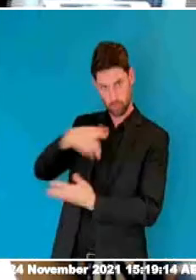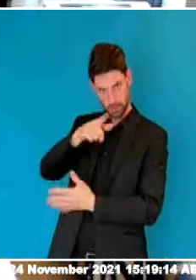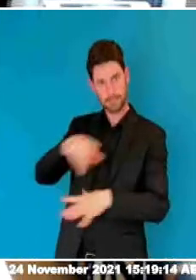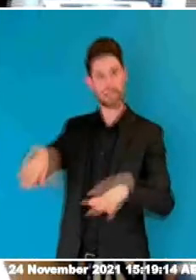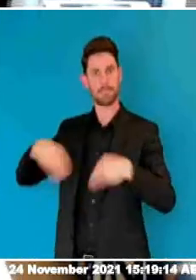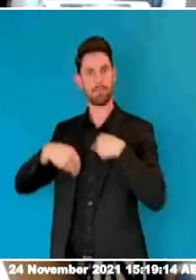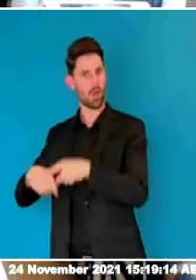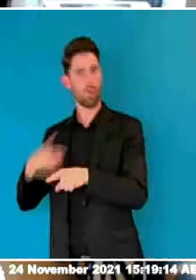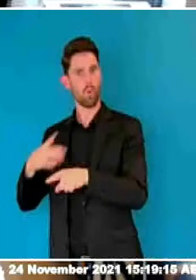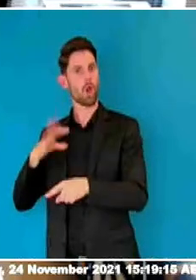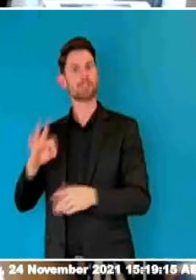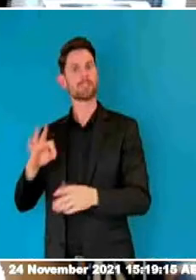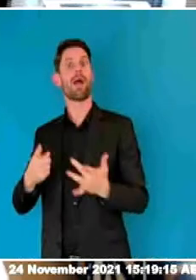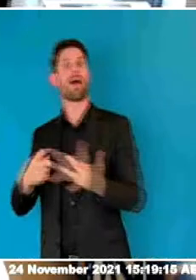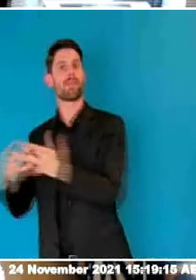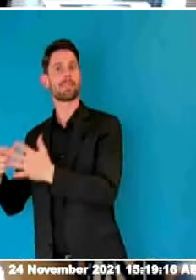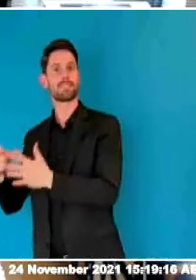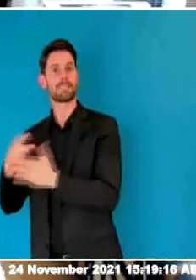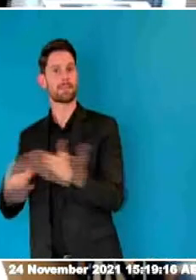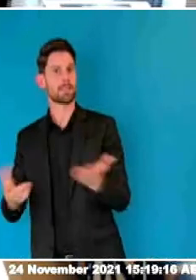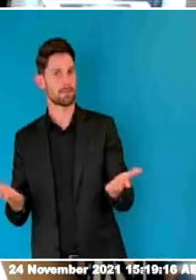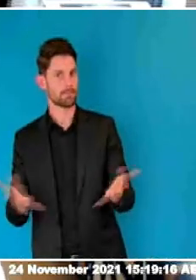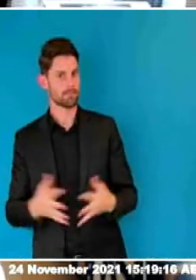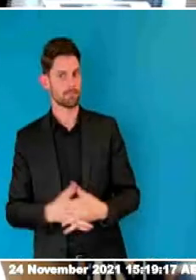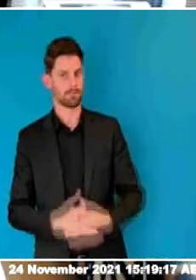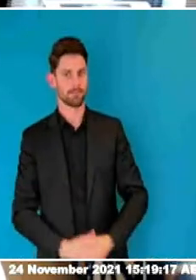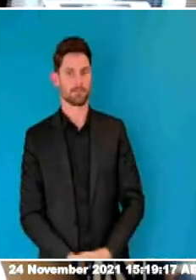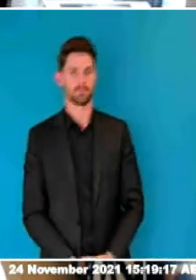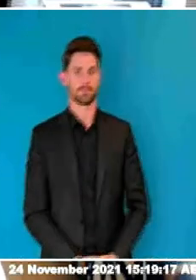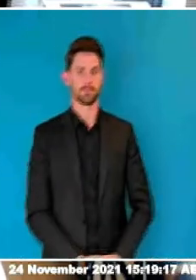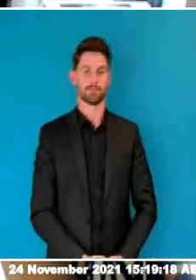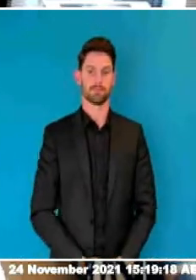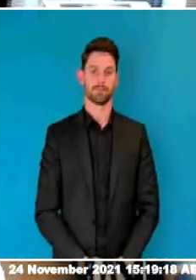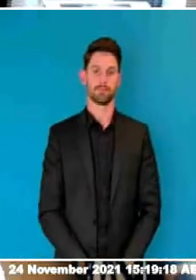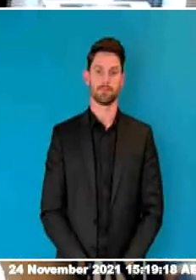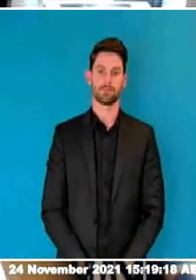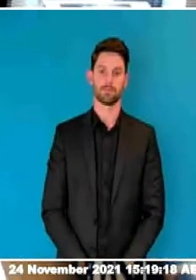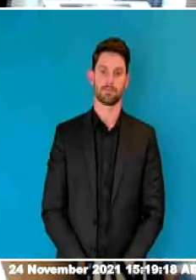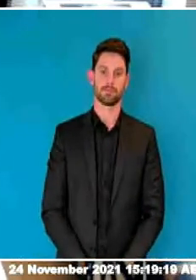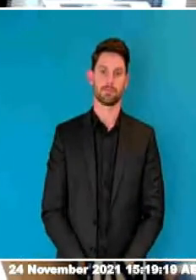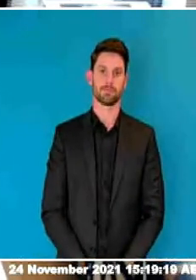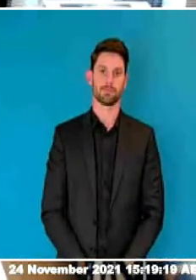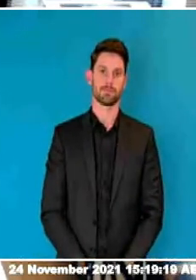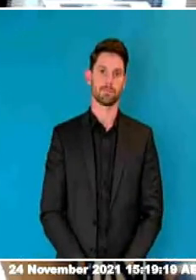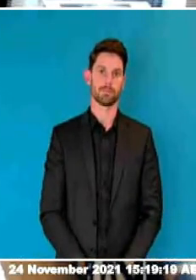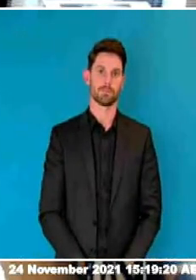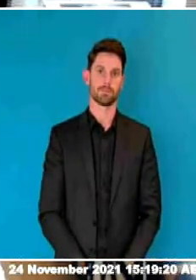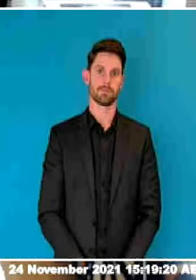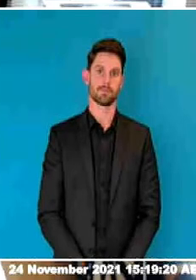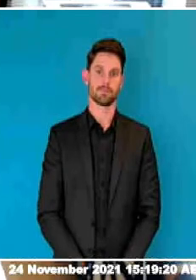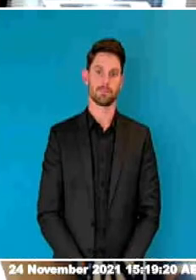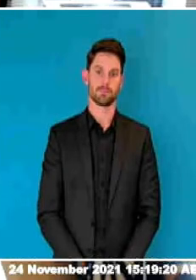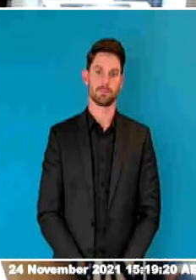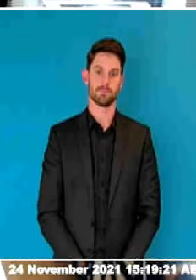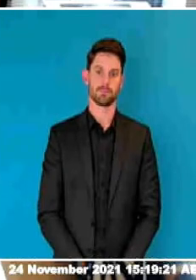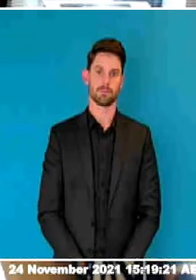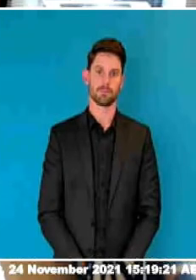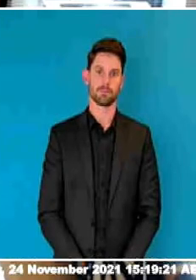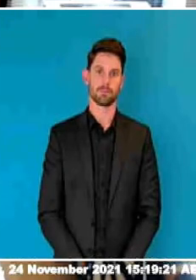other disabilities? MS BAXTER: Predominantly, just